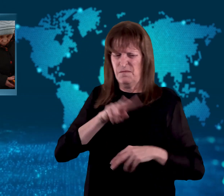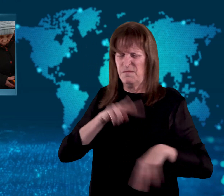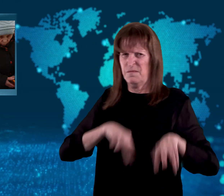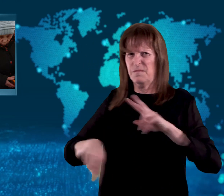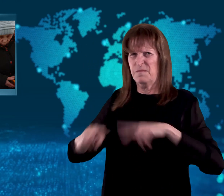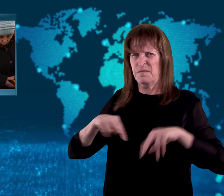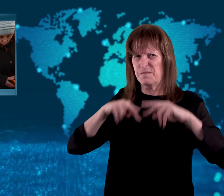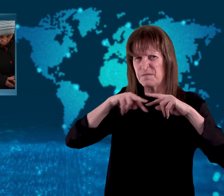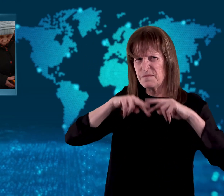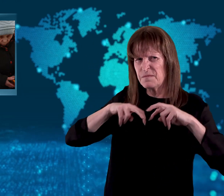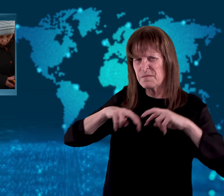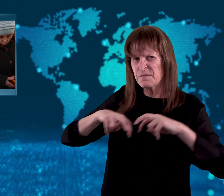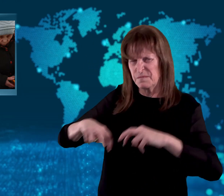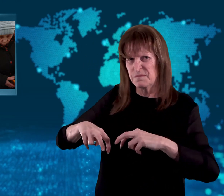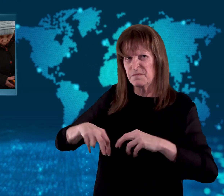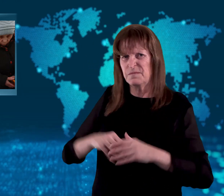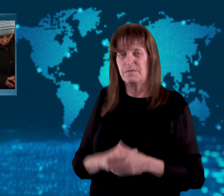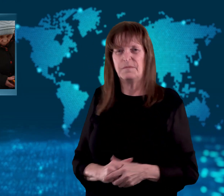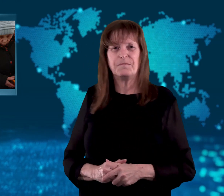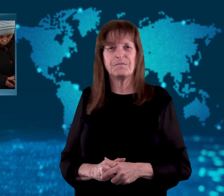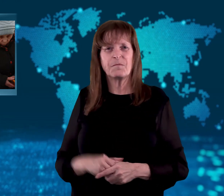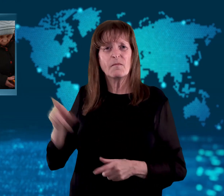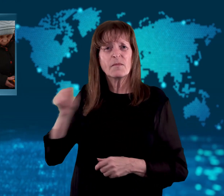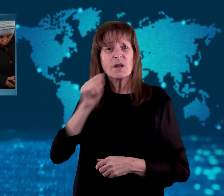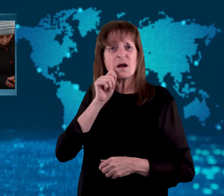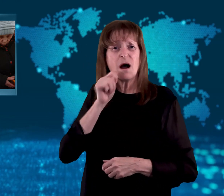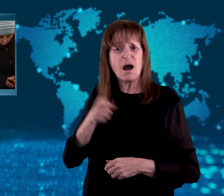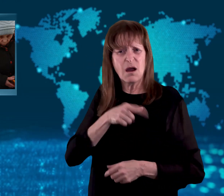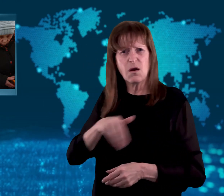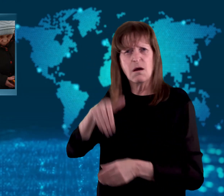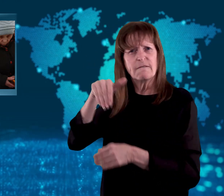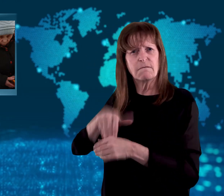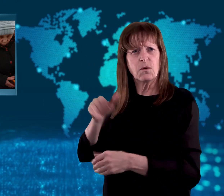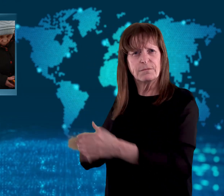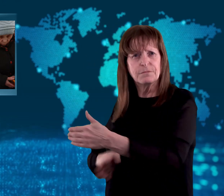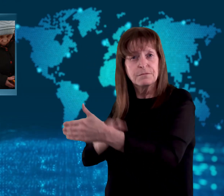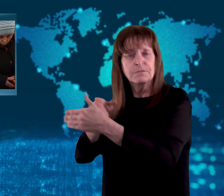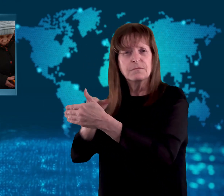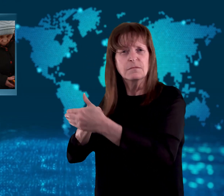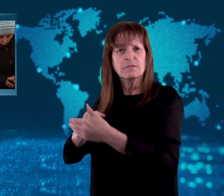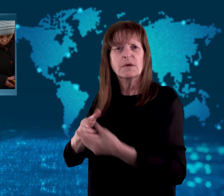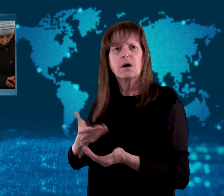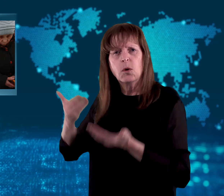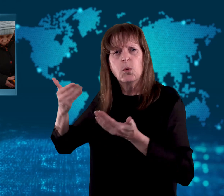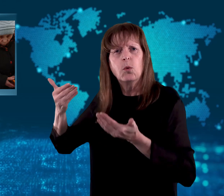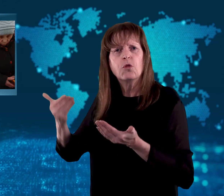The incidents are considered linked and are being investigated.